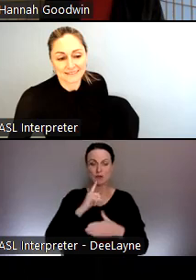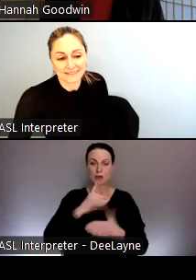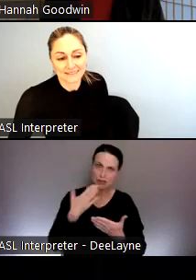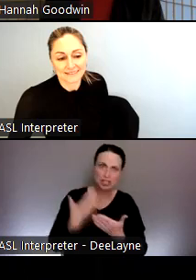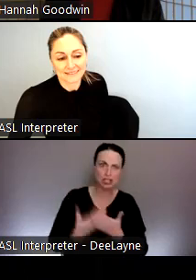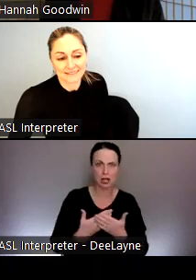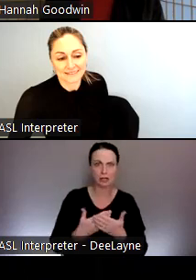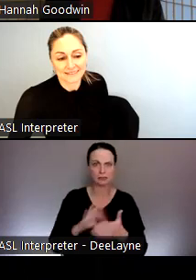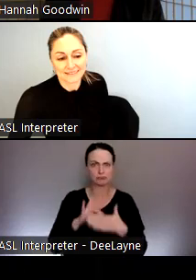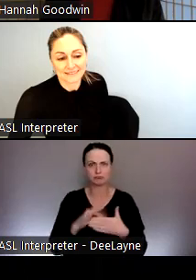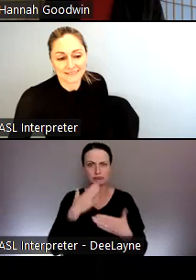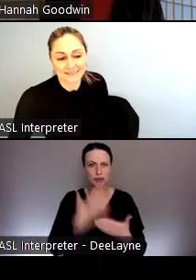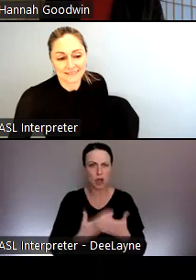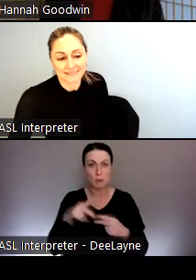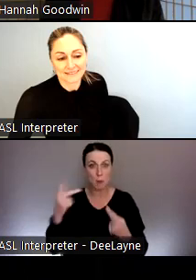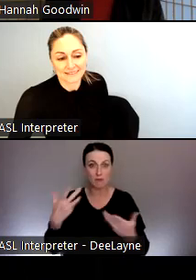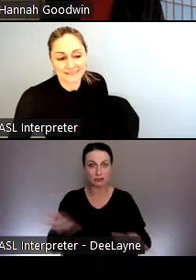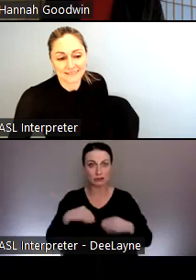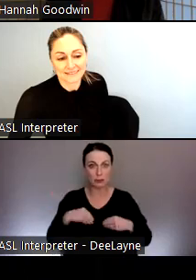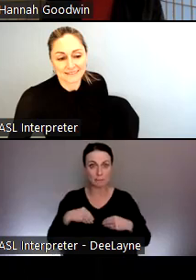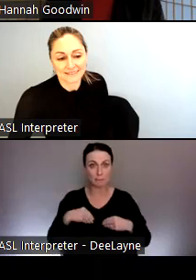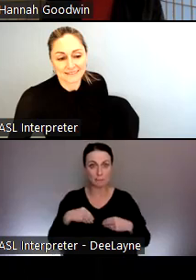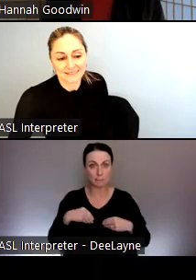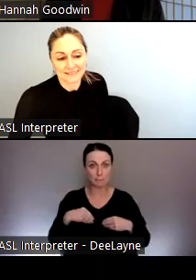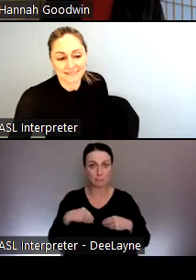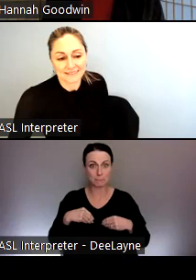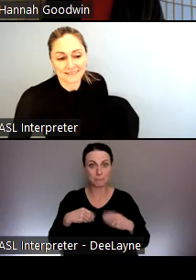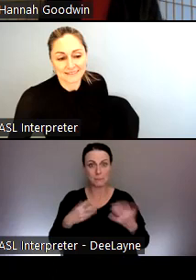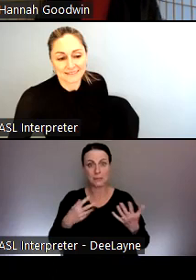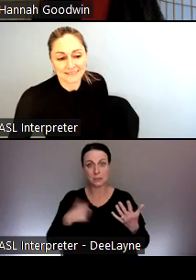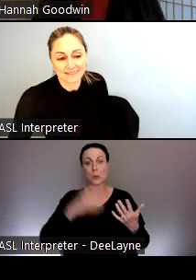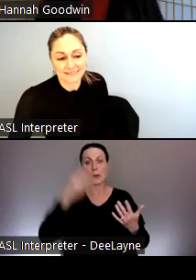that was accepted so that we know what a good proposal is?